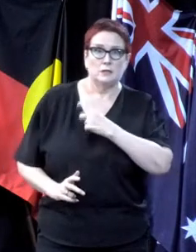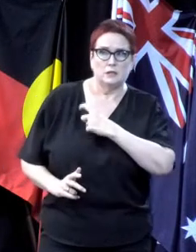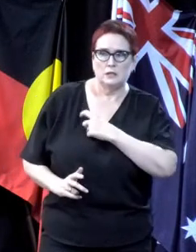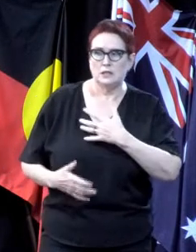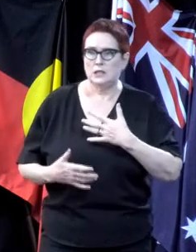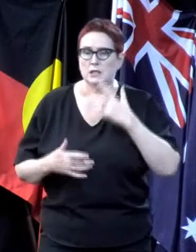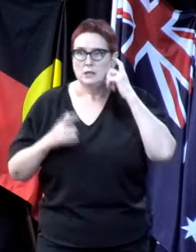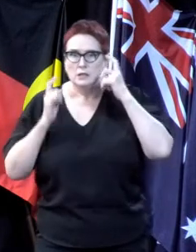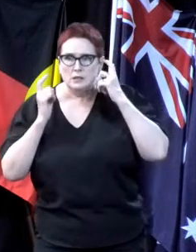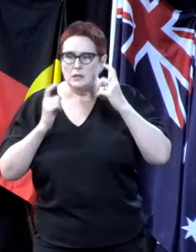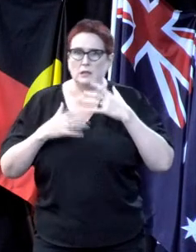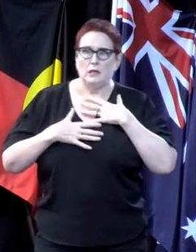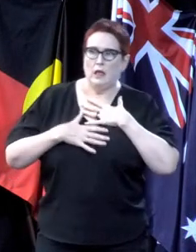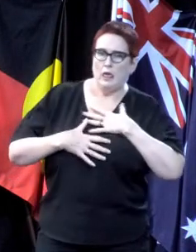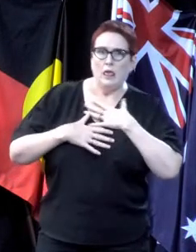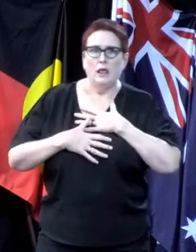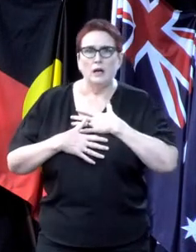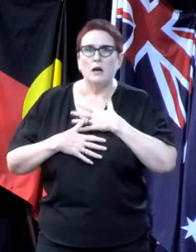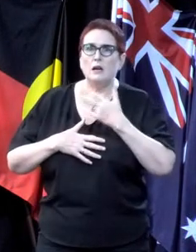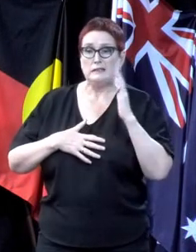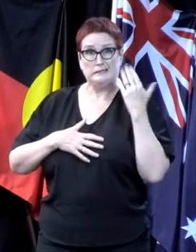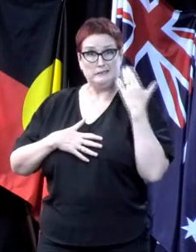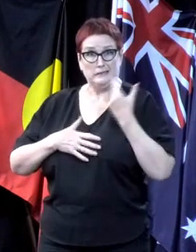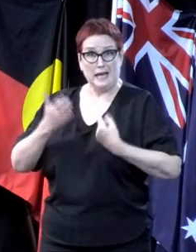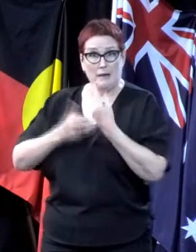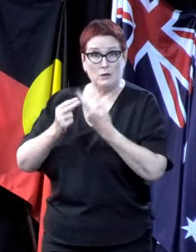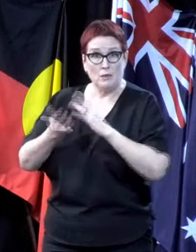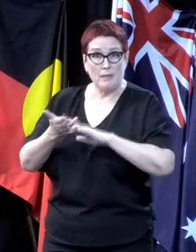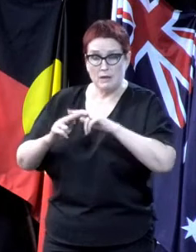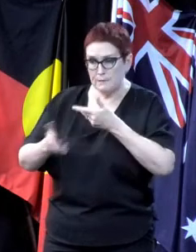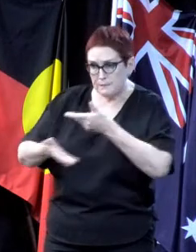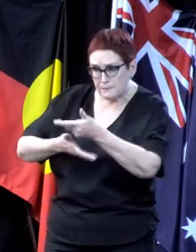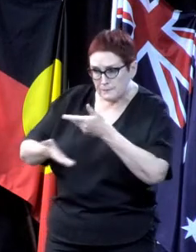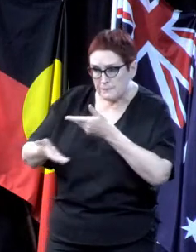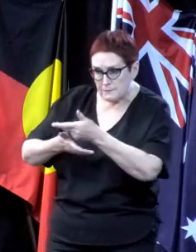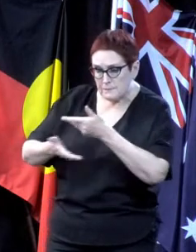And the conversation, just recently, is that she would like to say